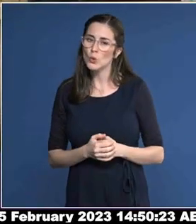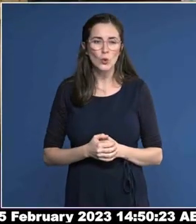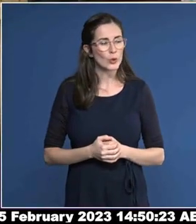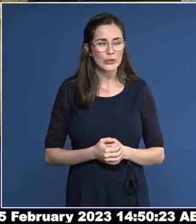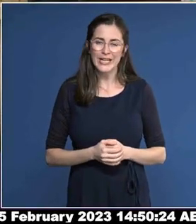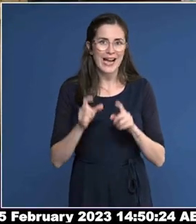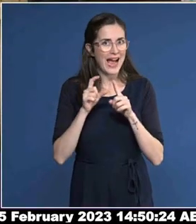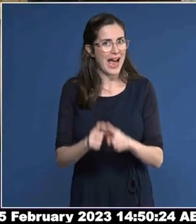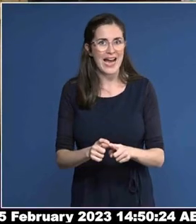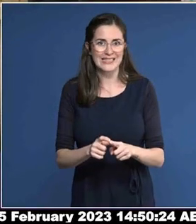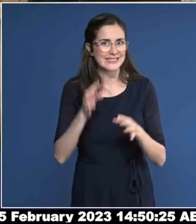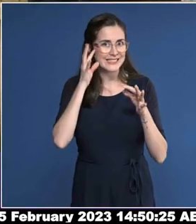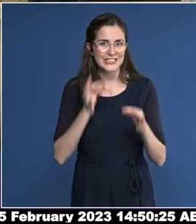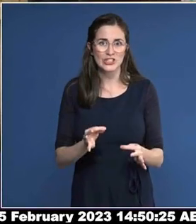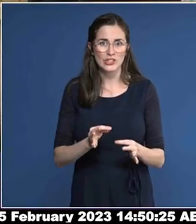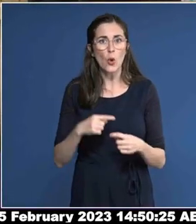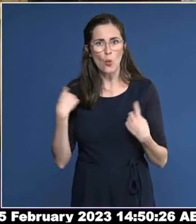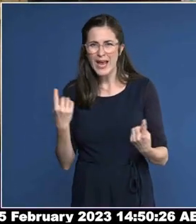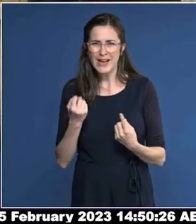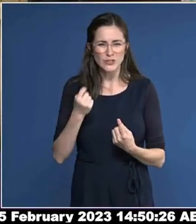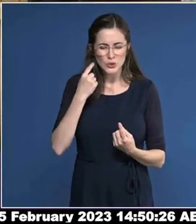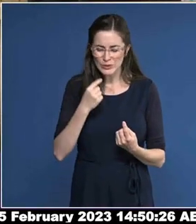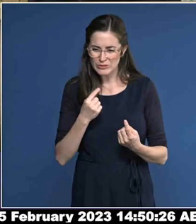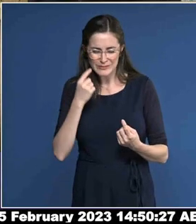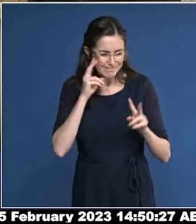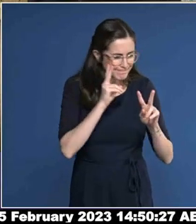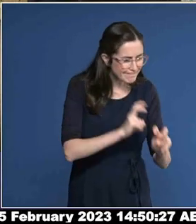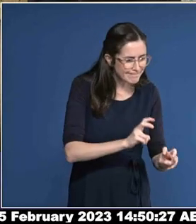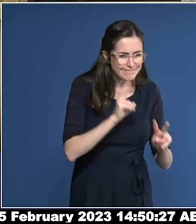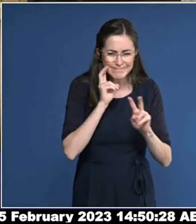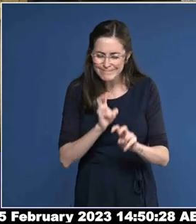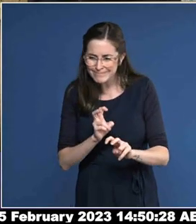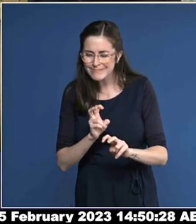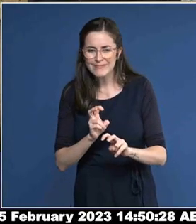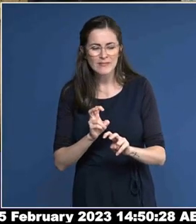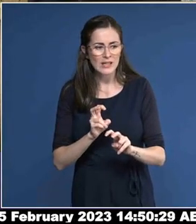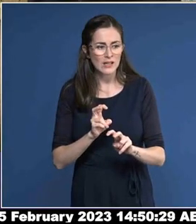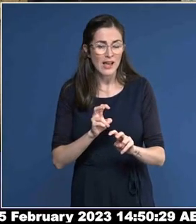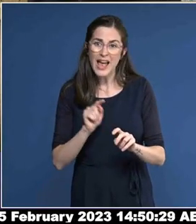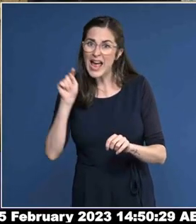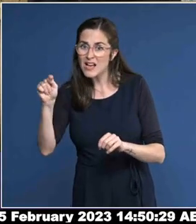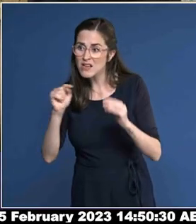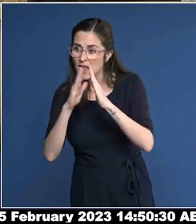We would have to work through all sorts of different scenarios to be able to understand how we could uphold that person's rights.